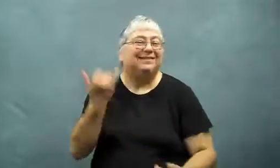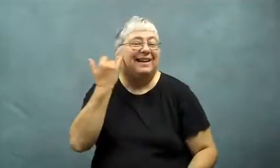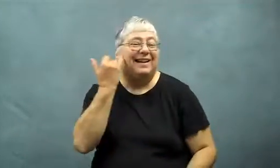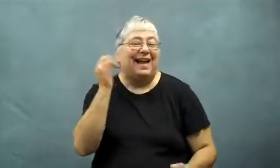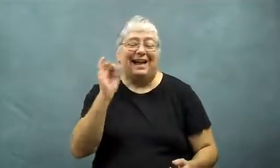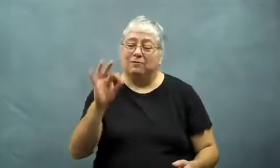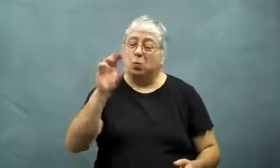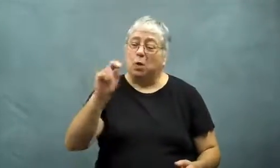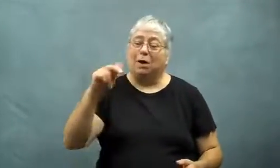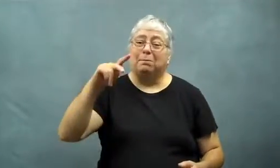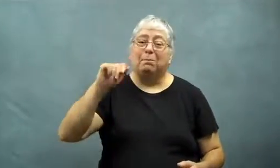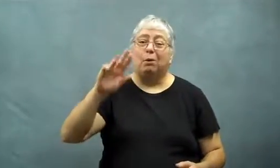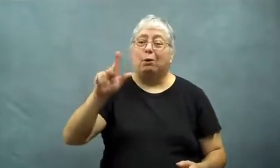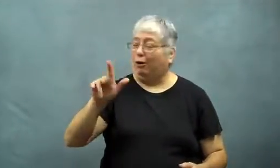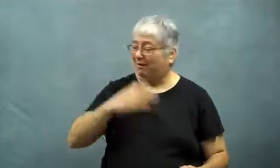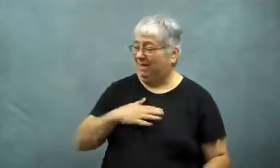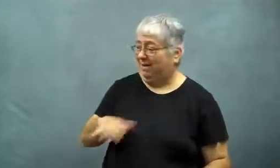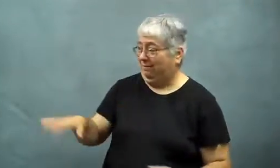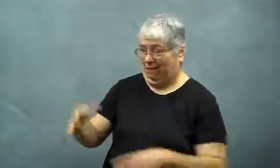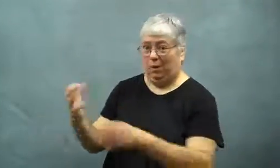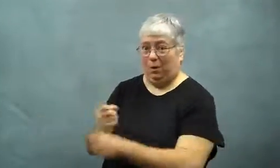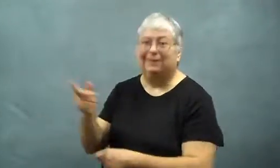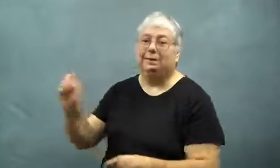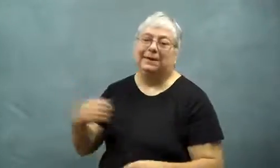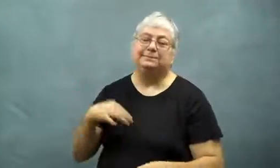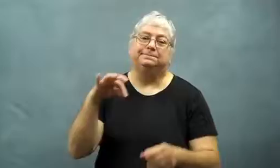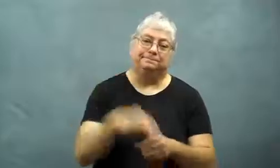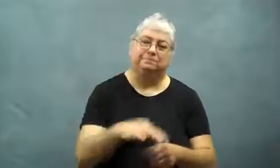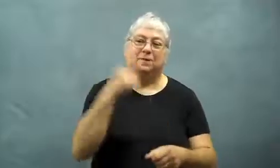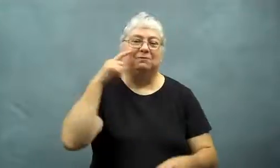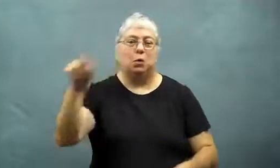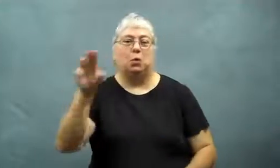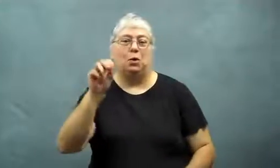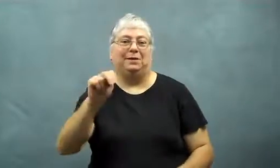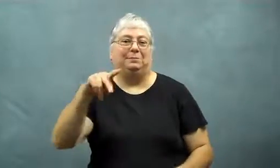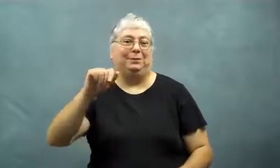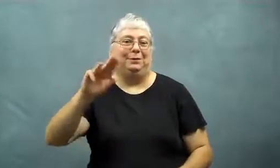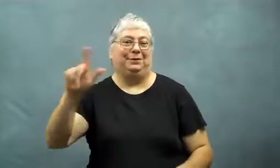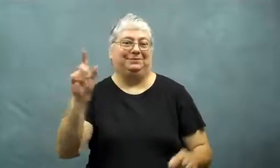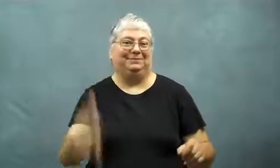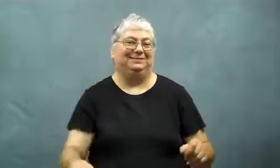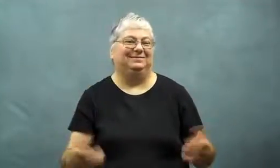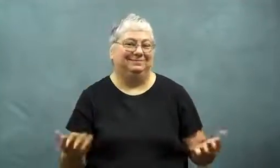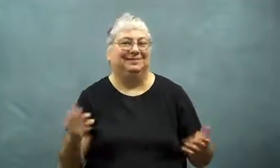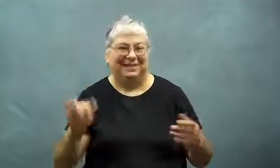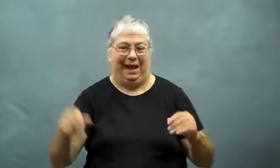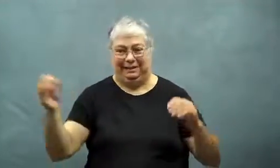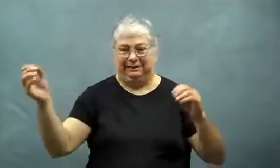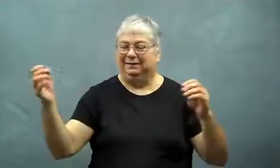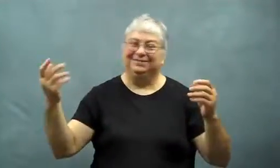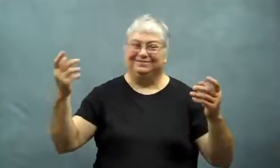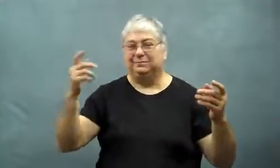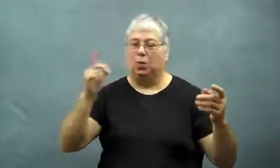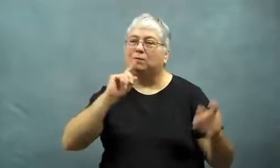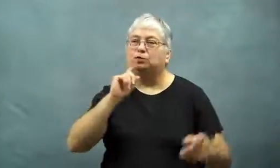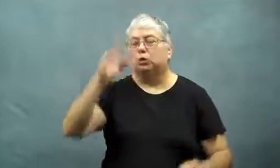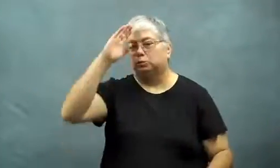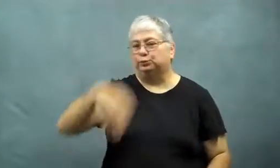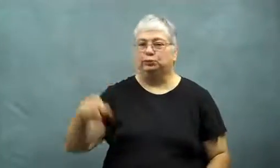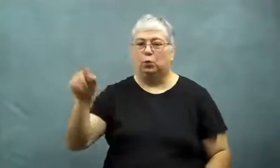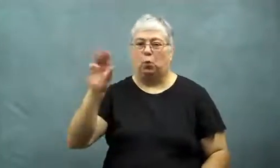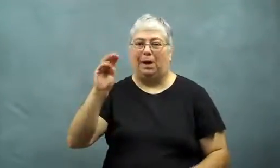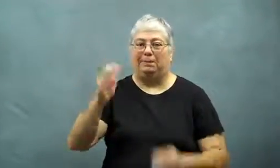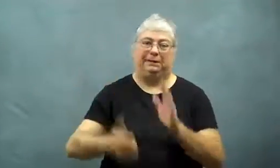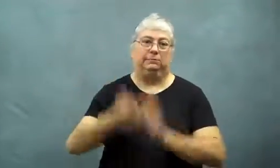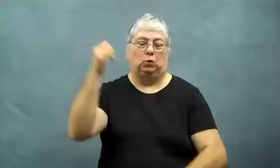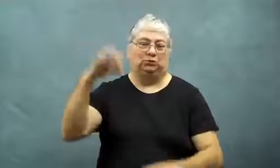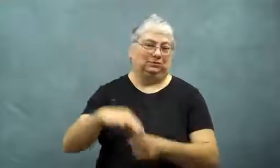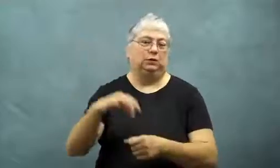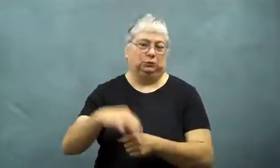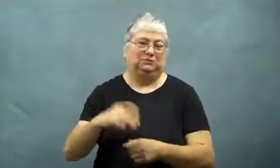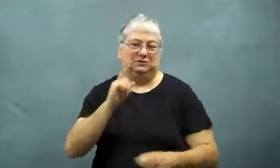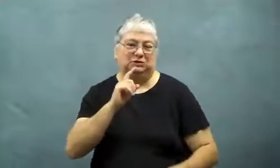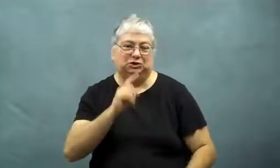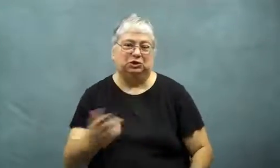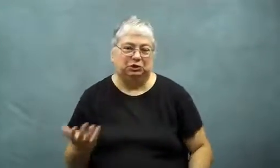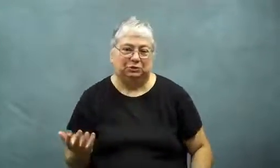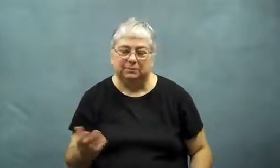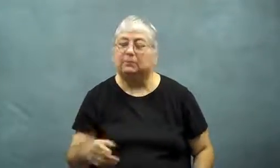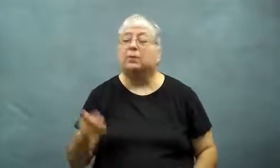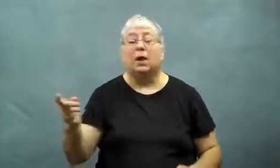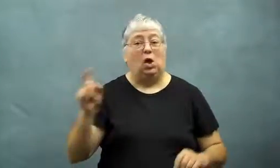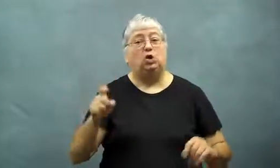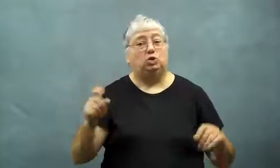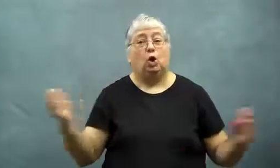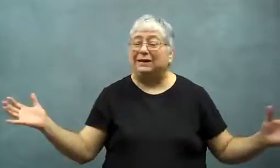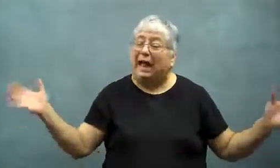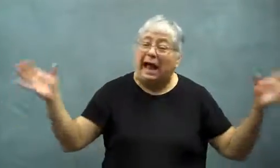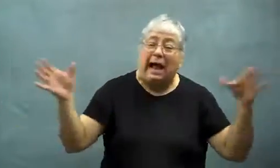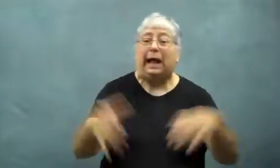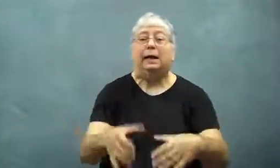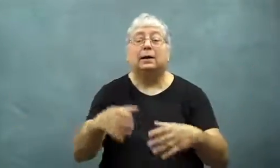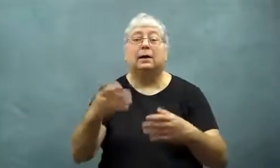For example, if Ron Paul won a certain area, then that delegate had to vote for him.